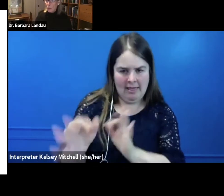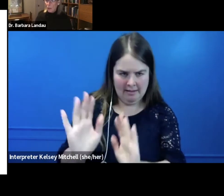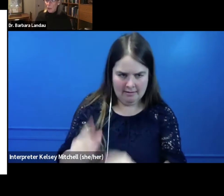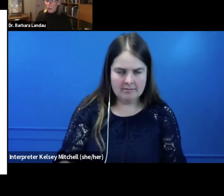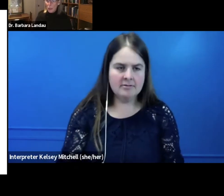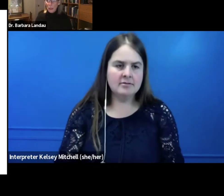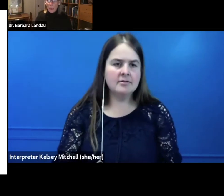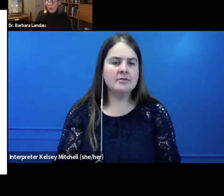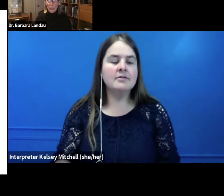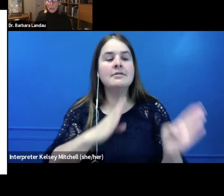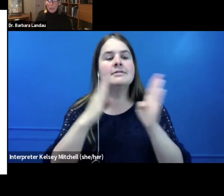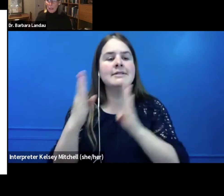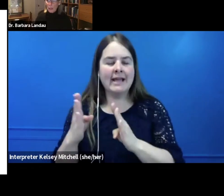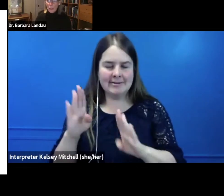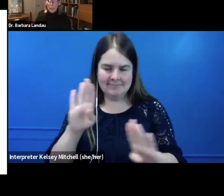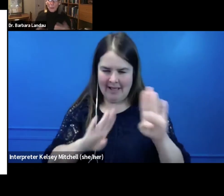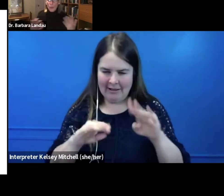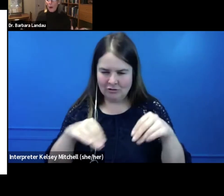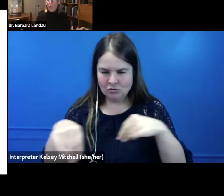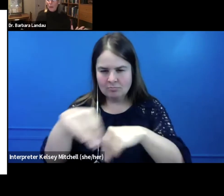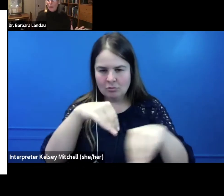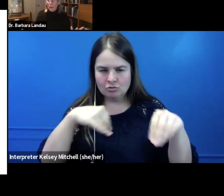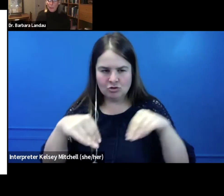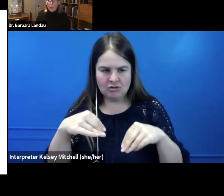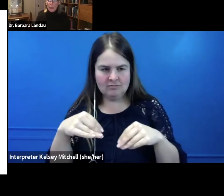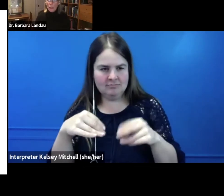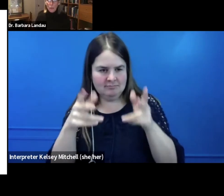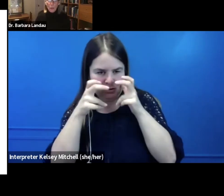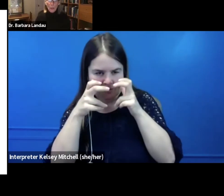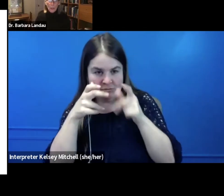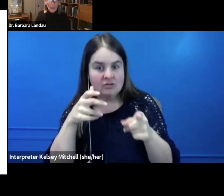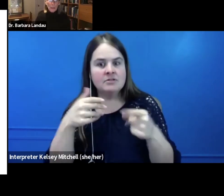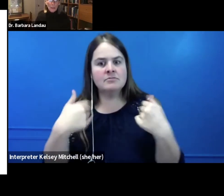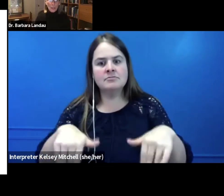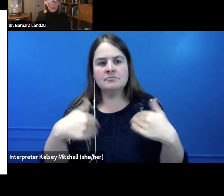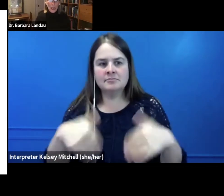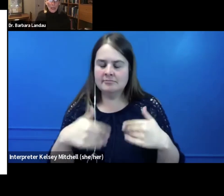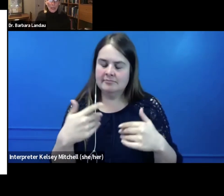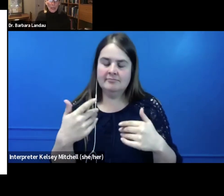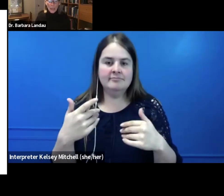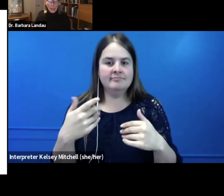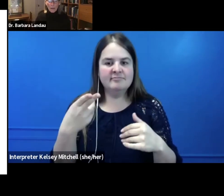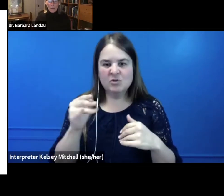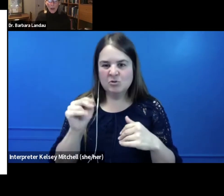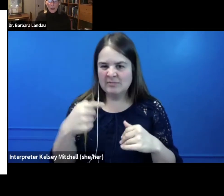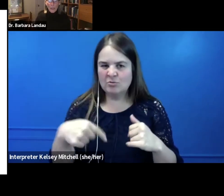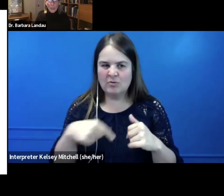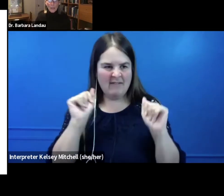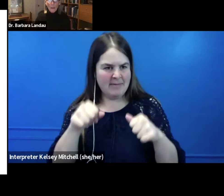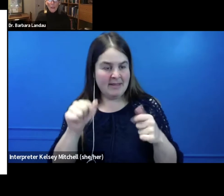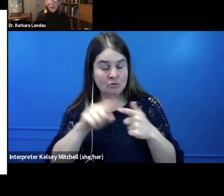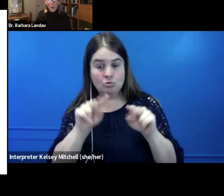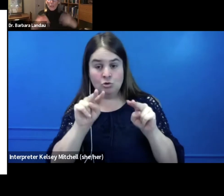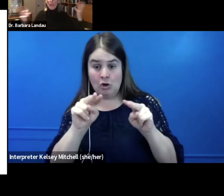perception and as i said this is this remarkable ability to